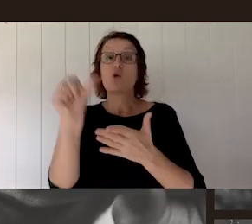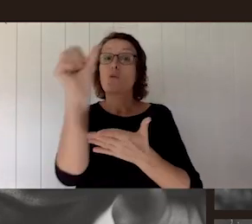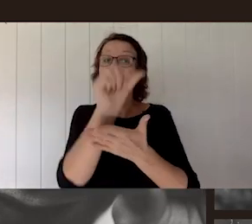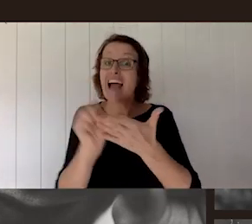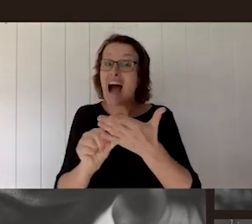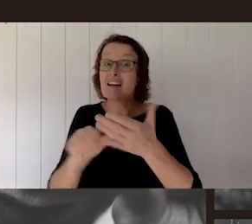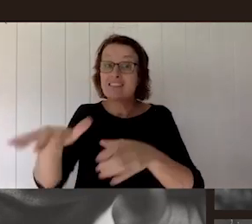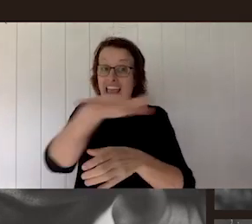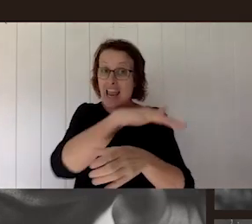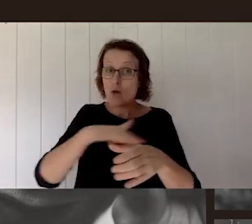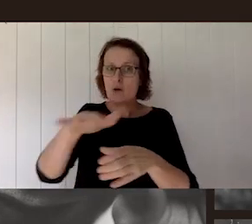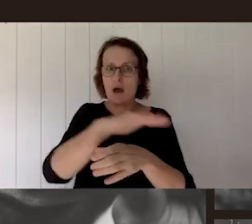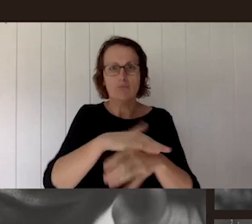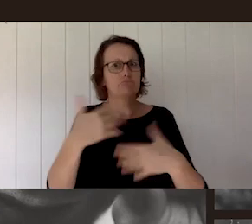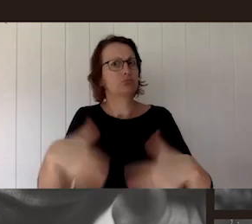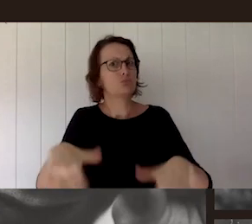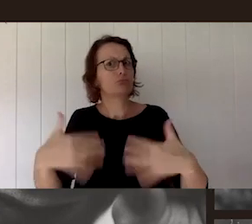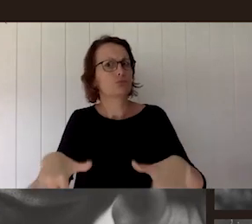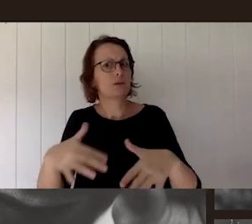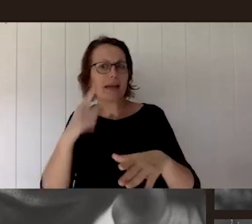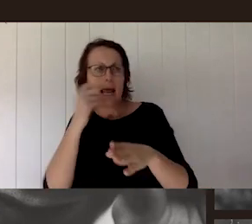advantage over a lot of other sectors, in that we often find